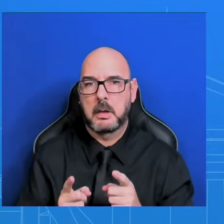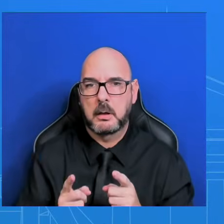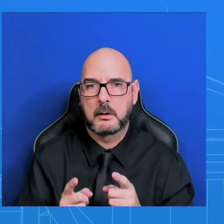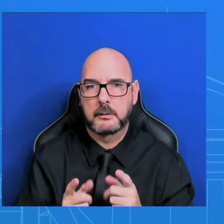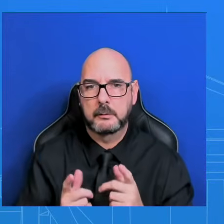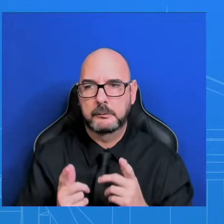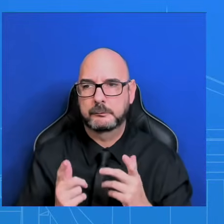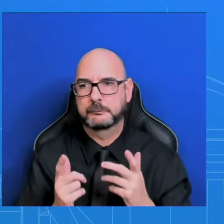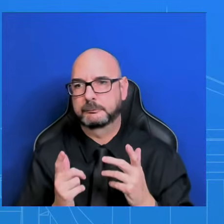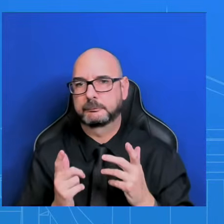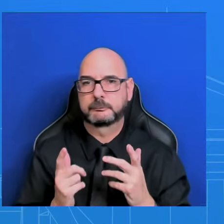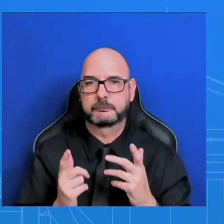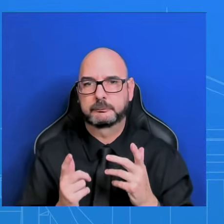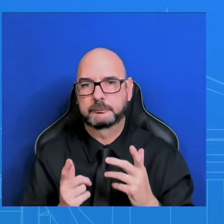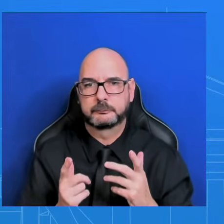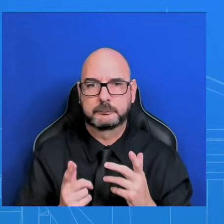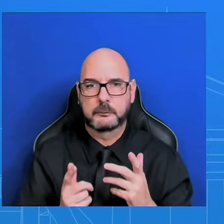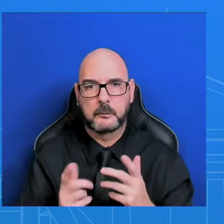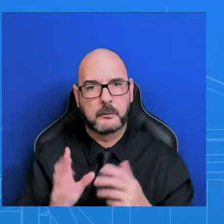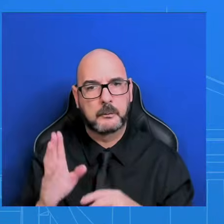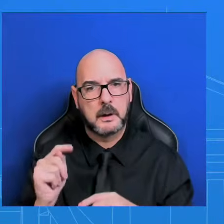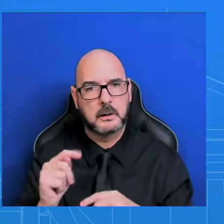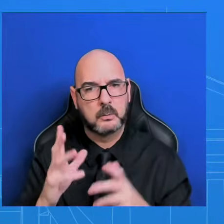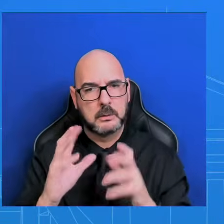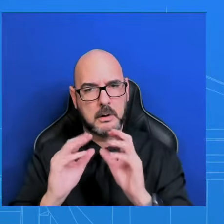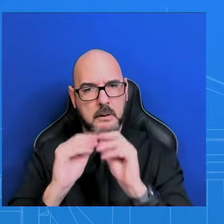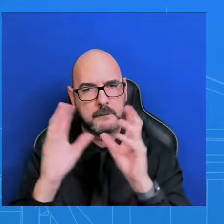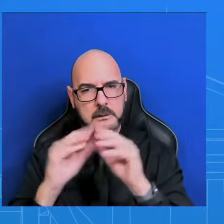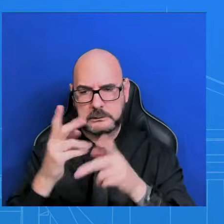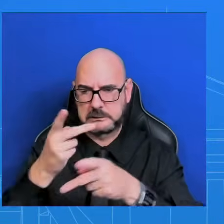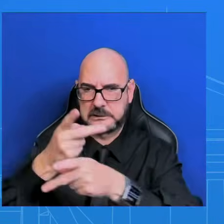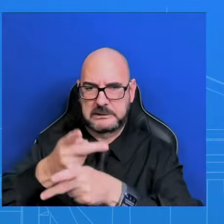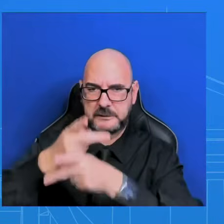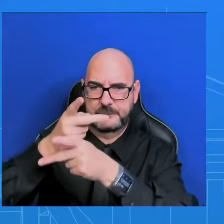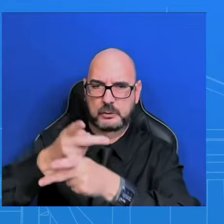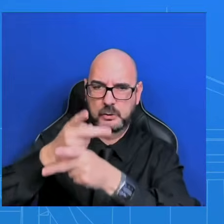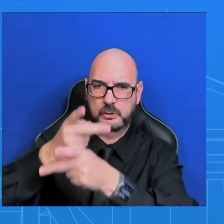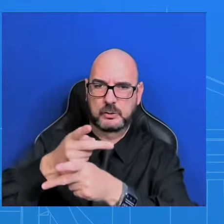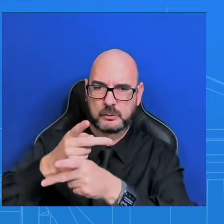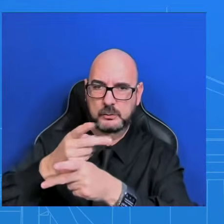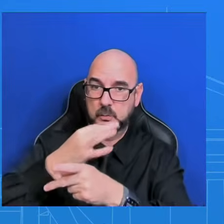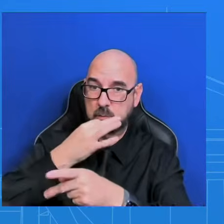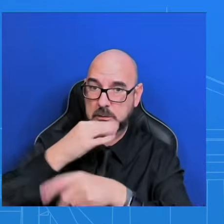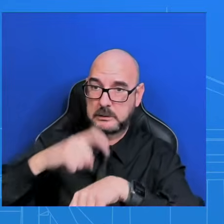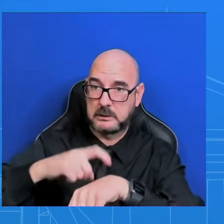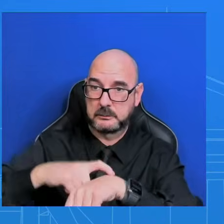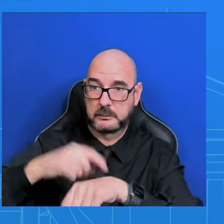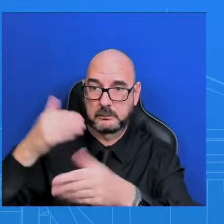But I just also want to be super careful because this is an upcoming election. The Press: And then away from the campaign, then. Since the conflict began,